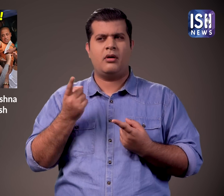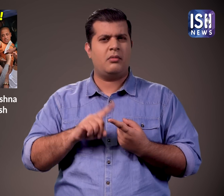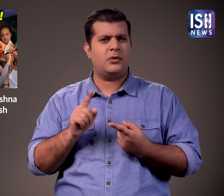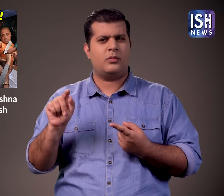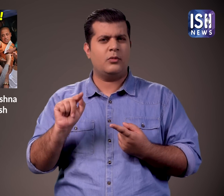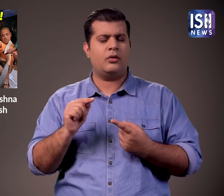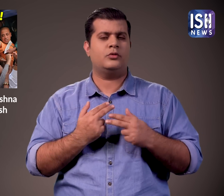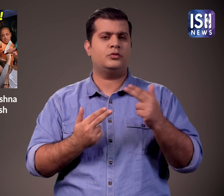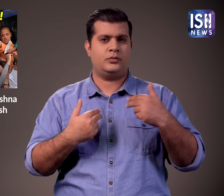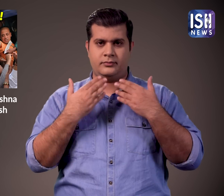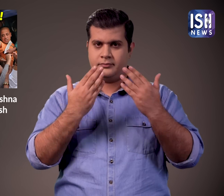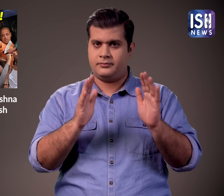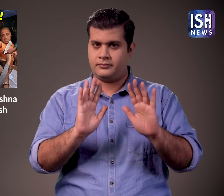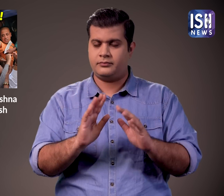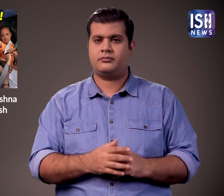Let me tell you what happened.